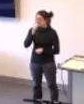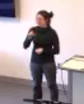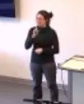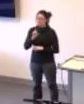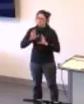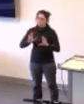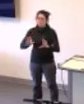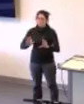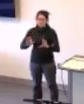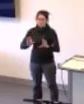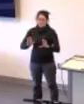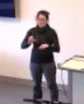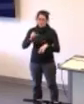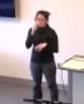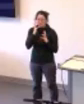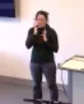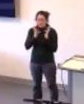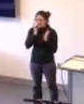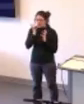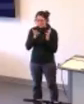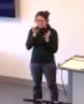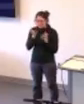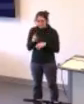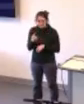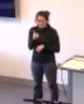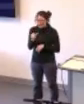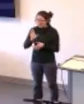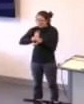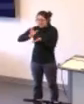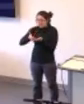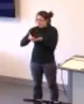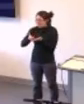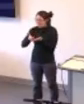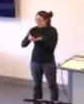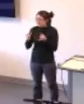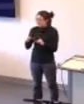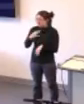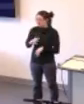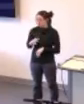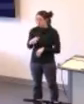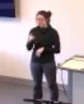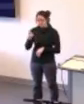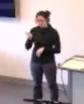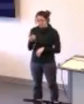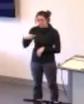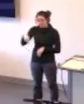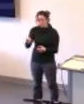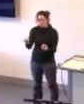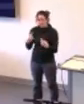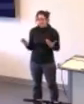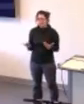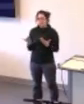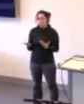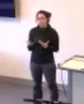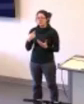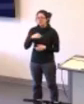And just don't be embarrassed. Yay! You're all here, and it's great. And we're really, really grateful.